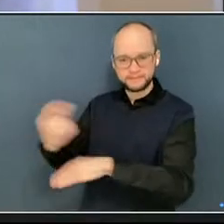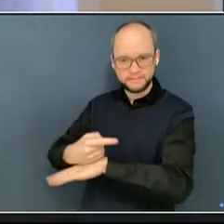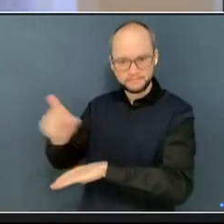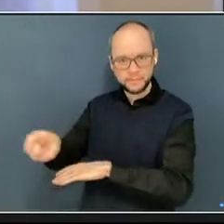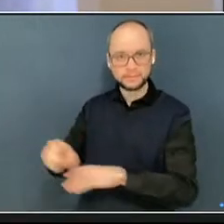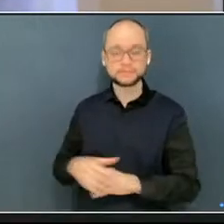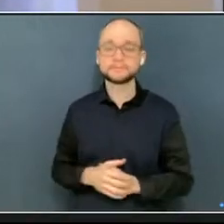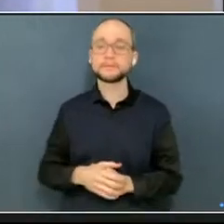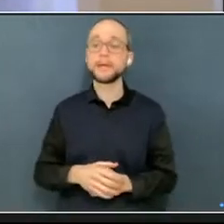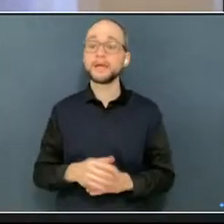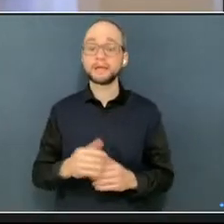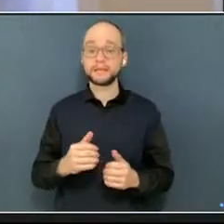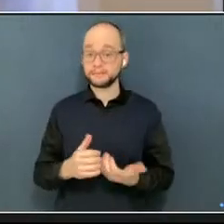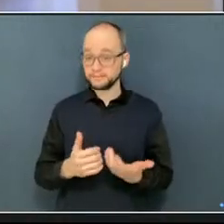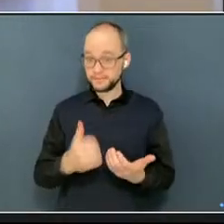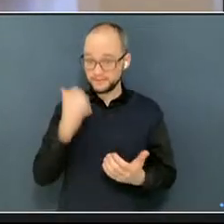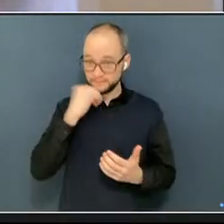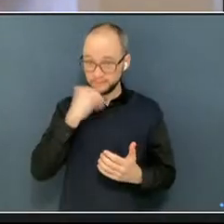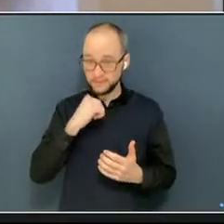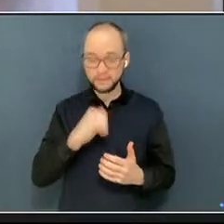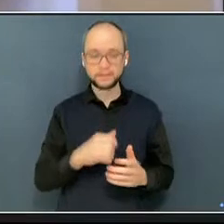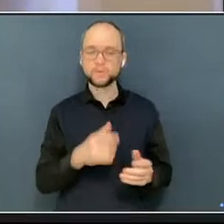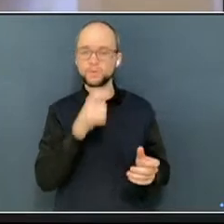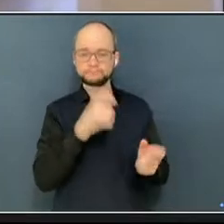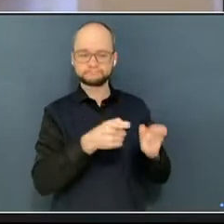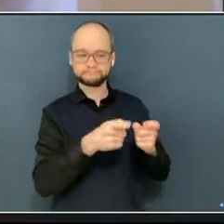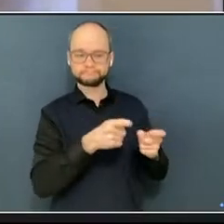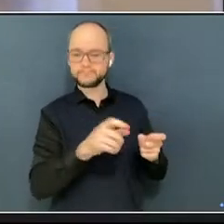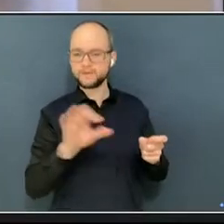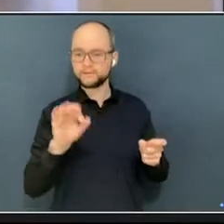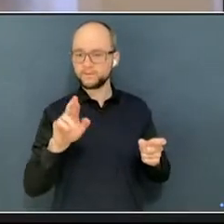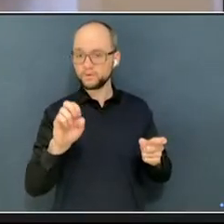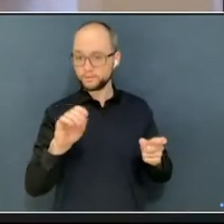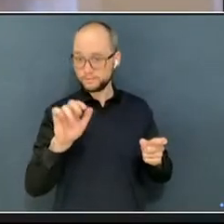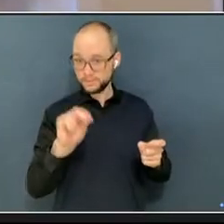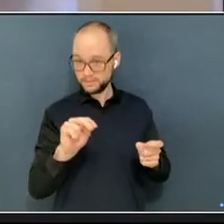report on the day's work as well as going over instructions for the following day all before